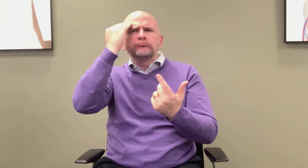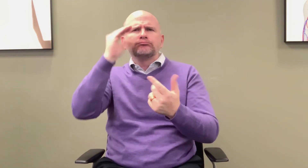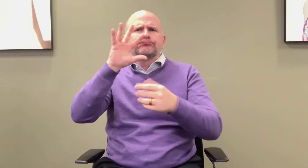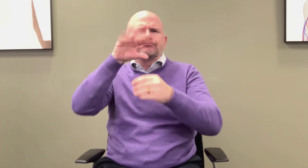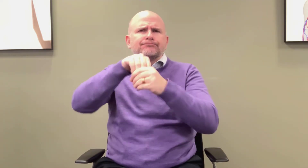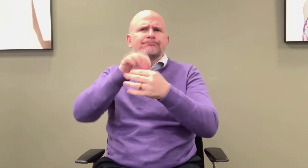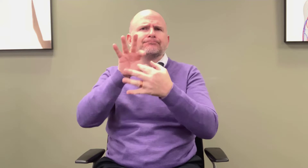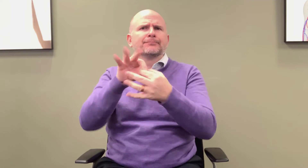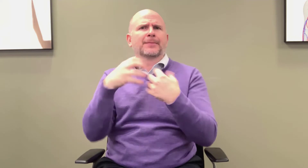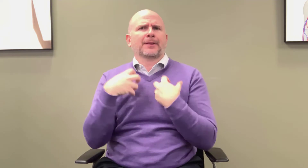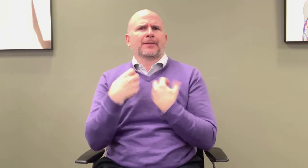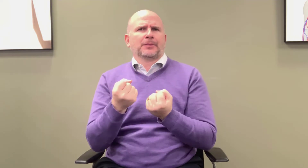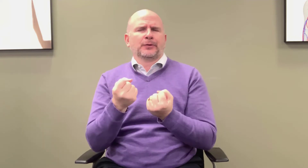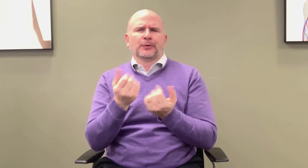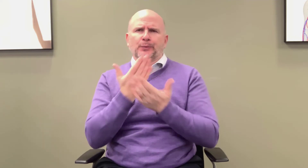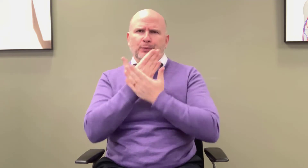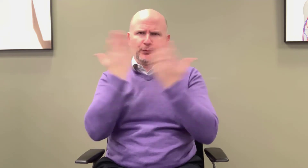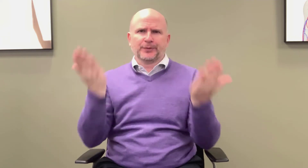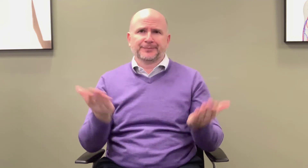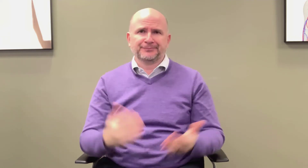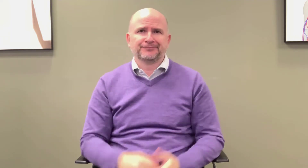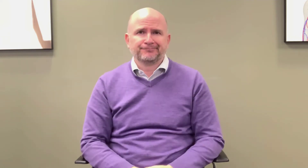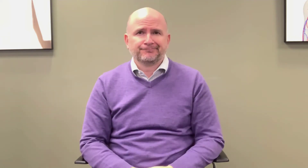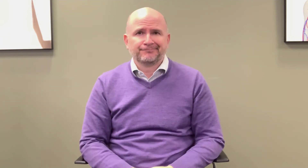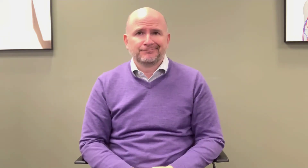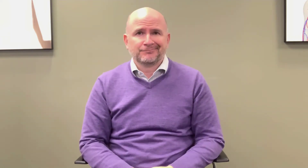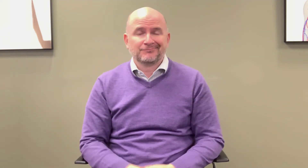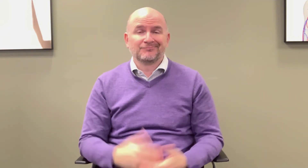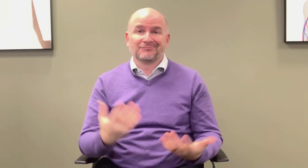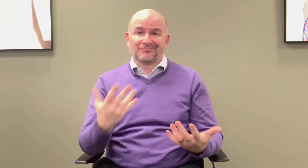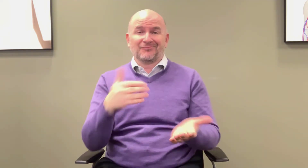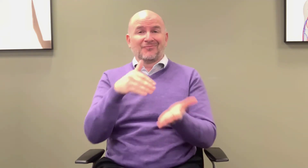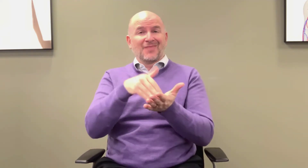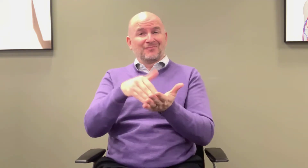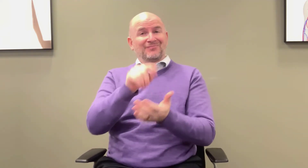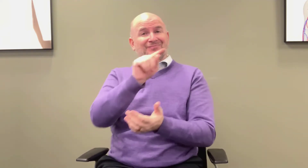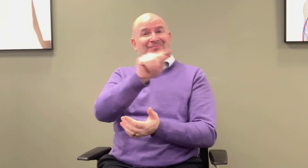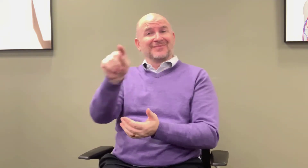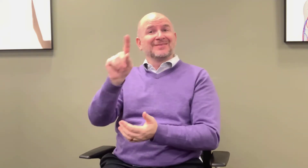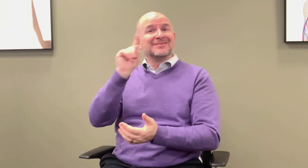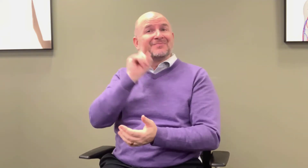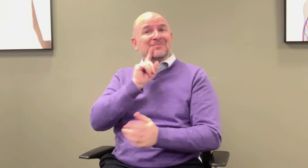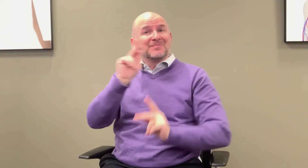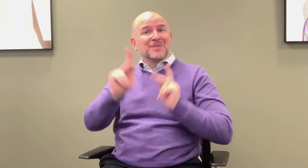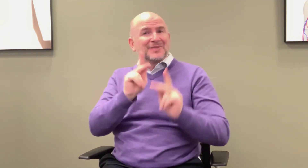of knowledge regarding their overall health. Because of this lack of